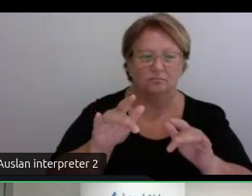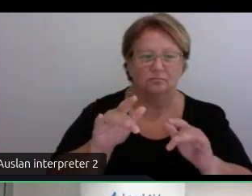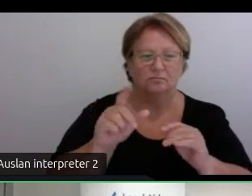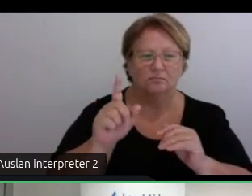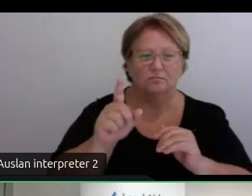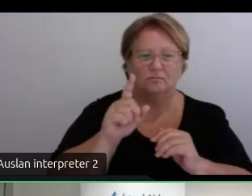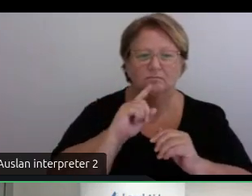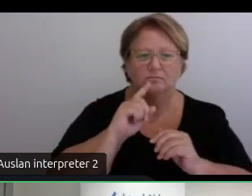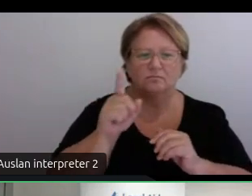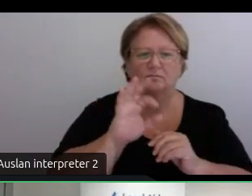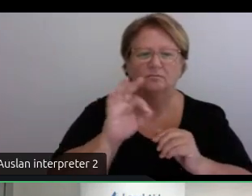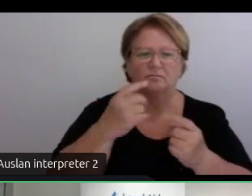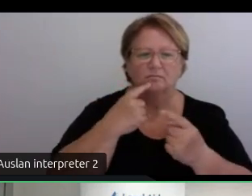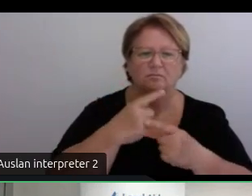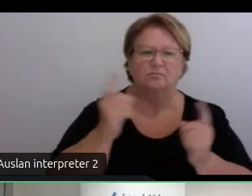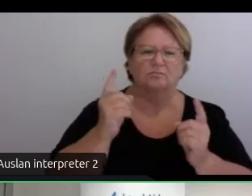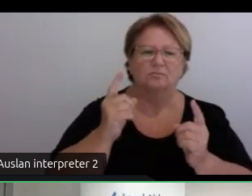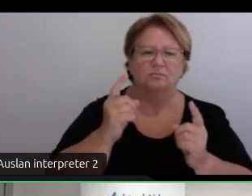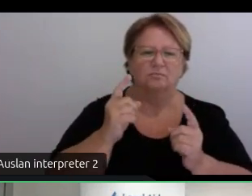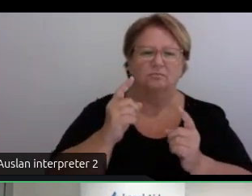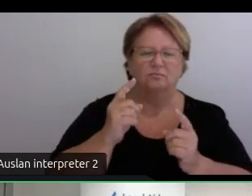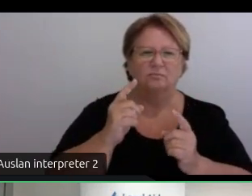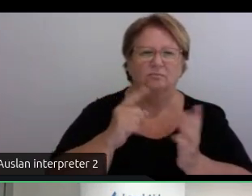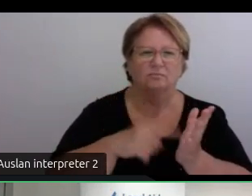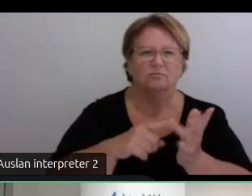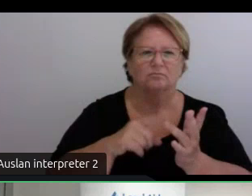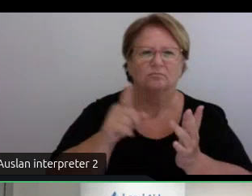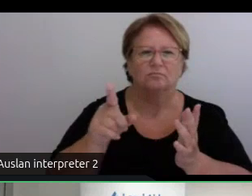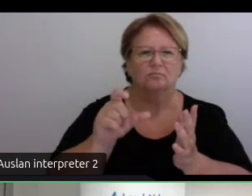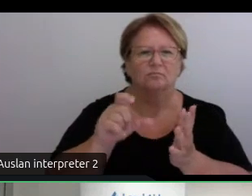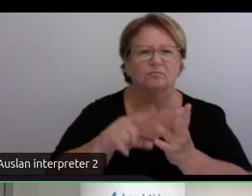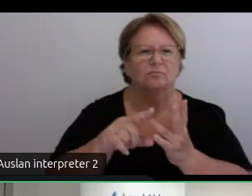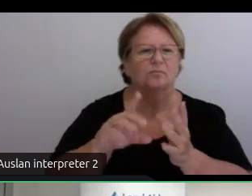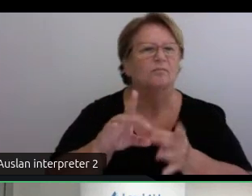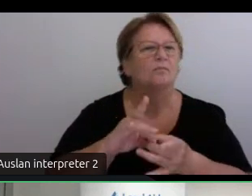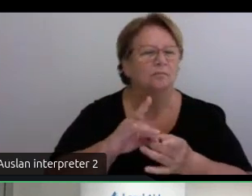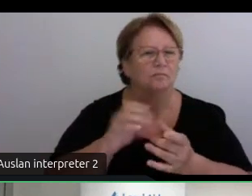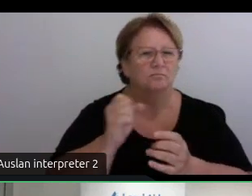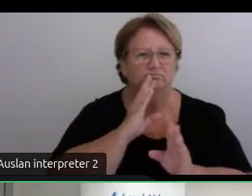know. You need to make sure they're not disclosing the location of temporary accommodation to the co.